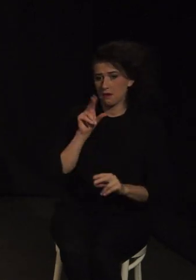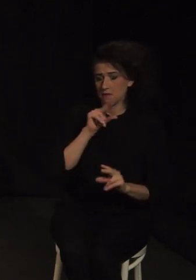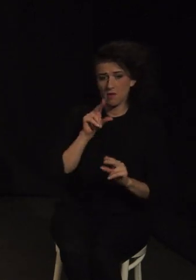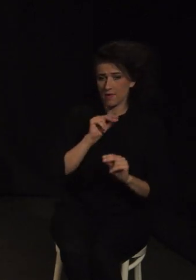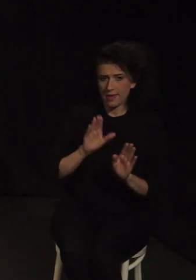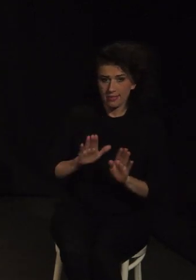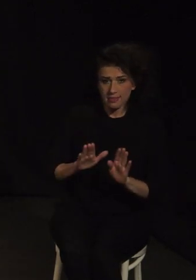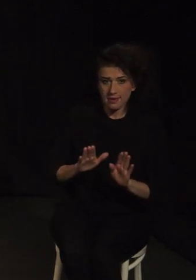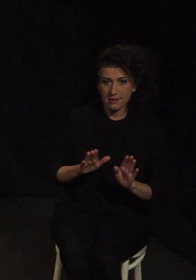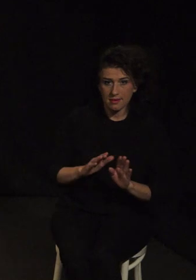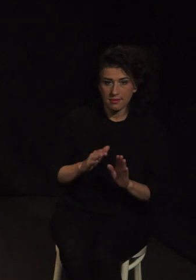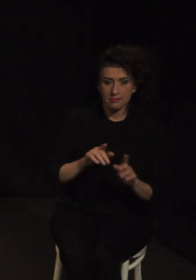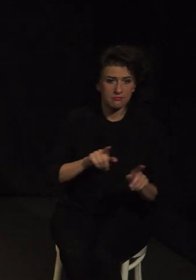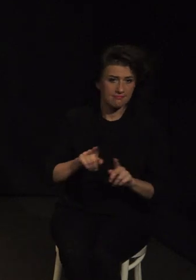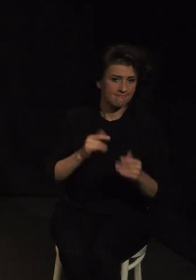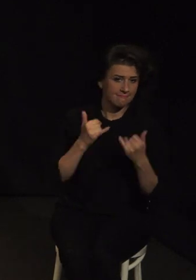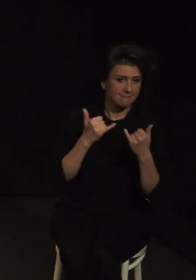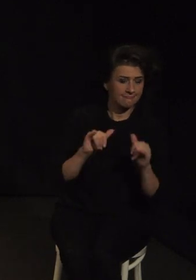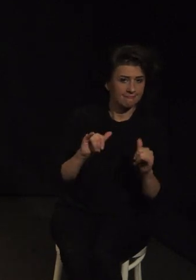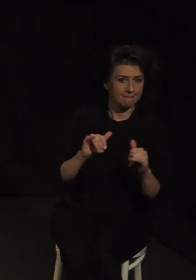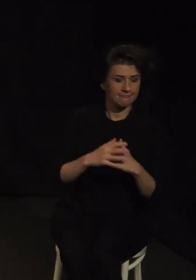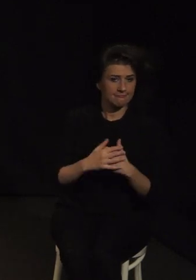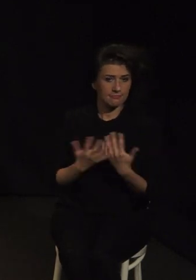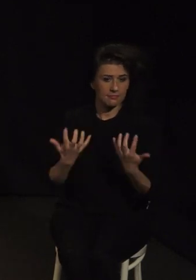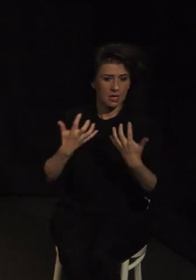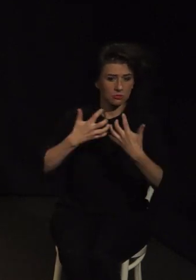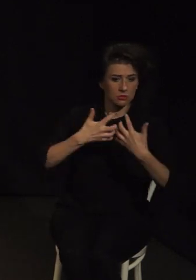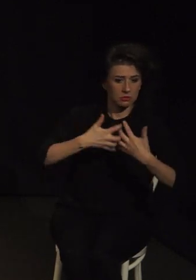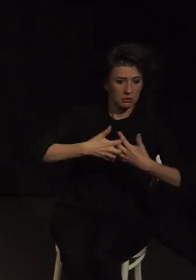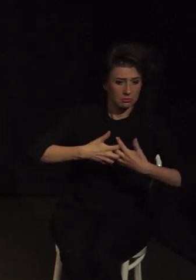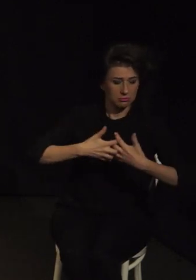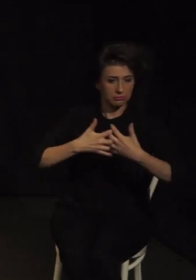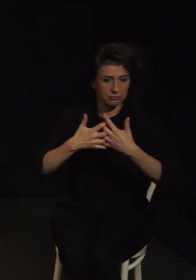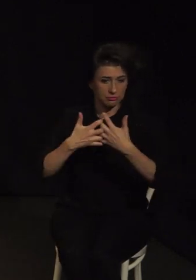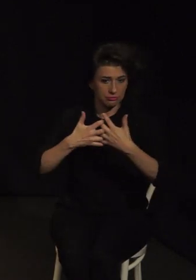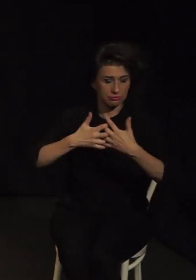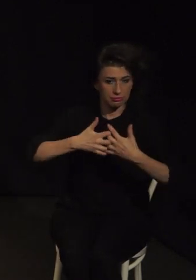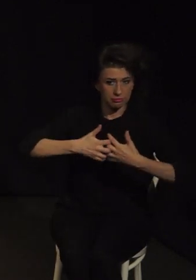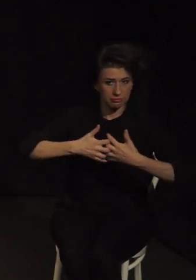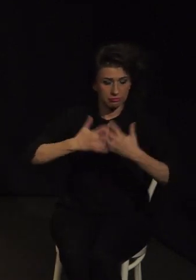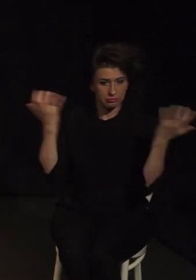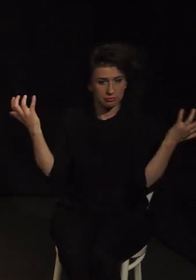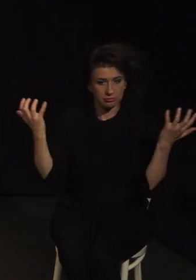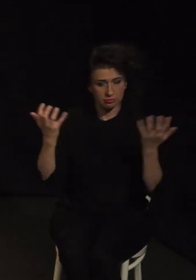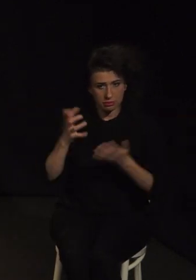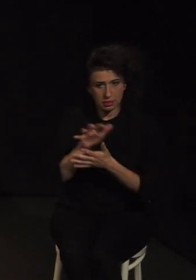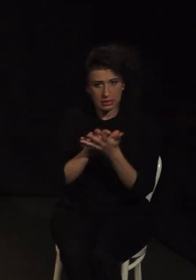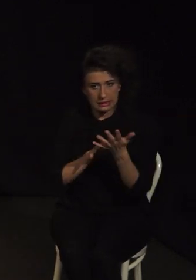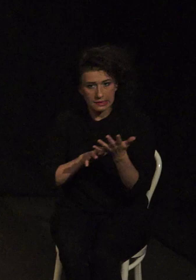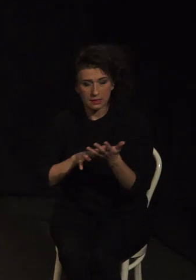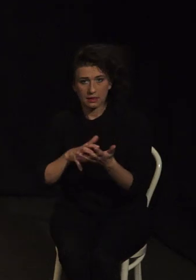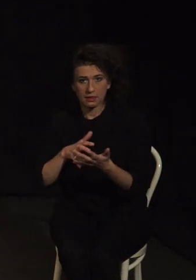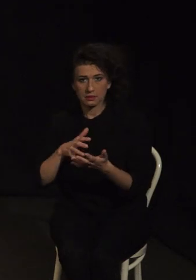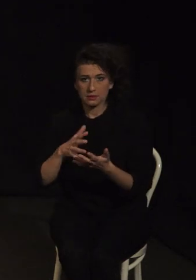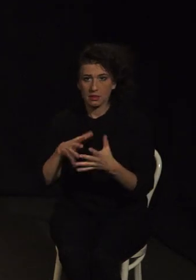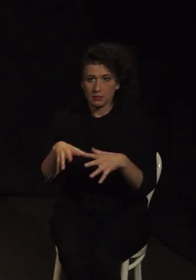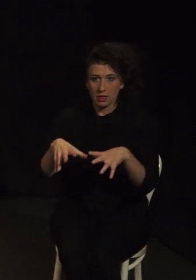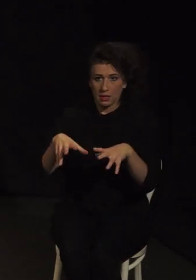This is some machinery that enables us to enter into this text and move it.